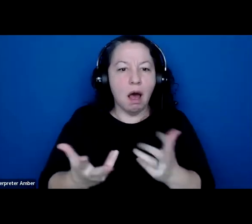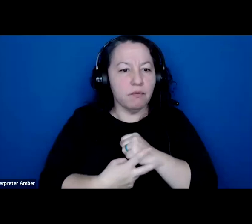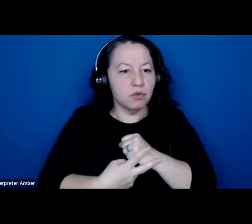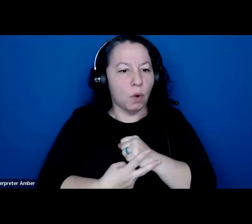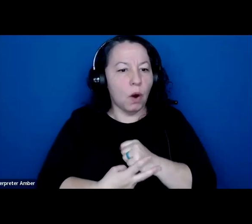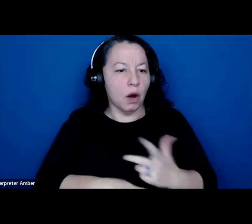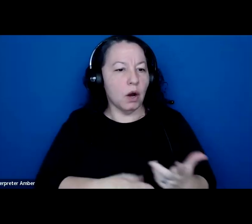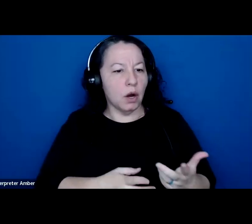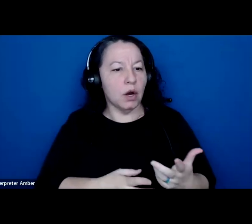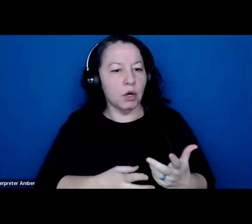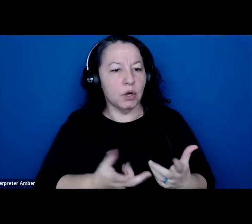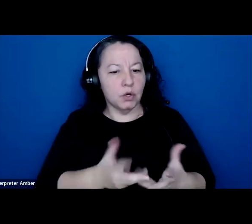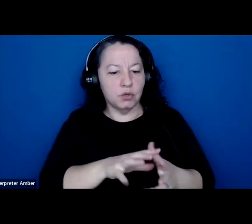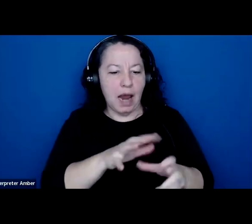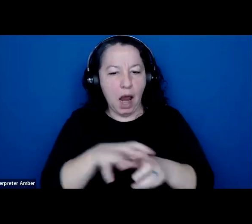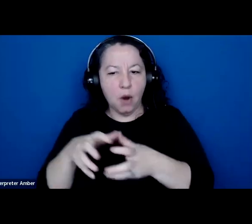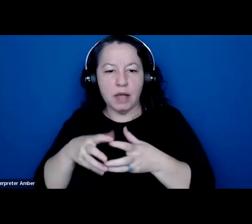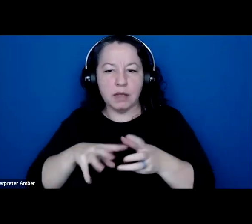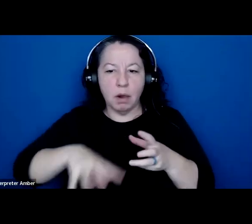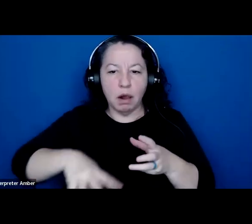been seeping into the Mediterranean Sea for many years already.